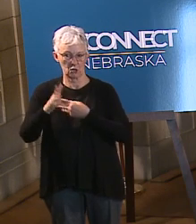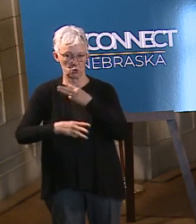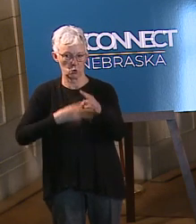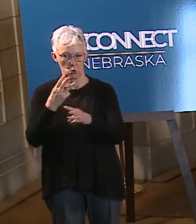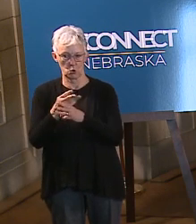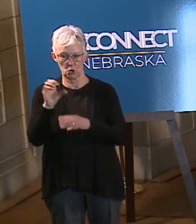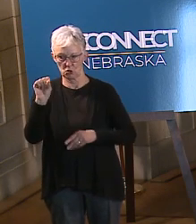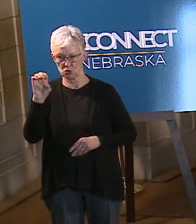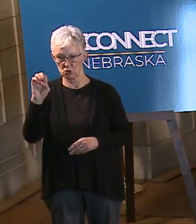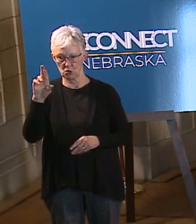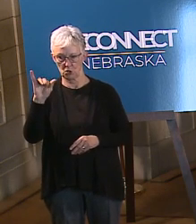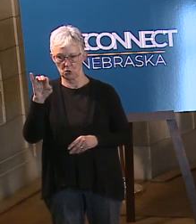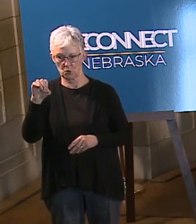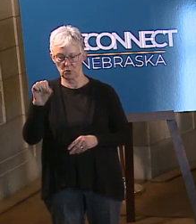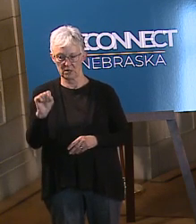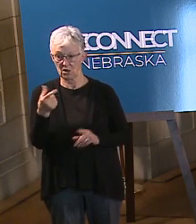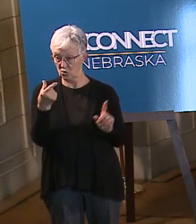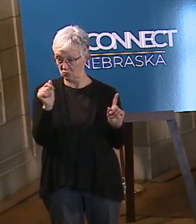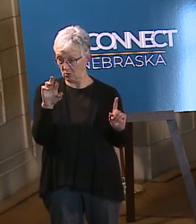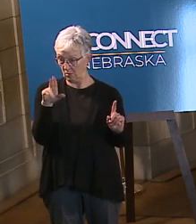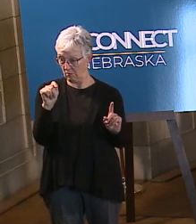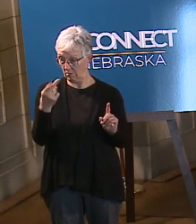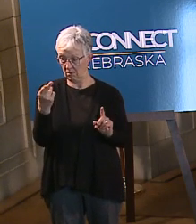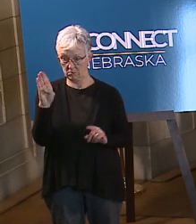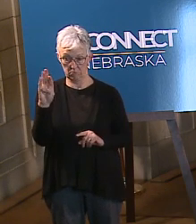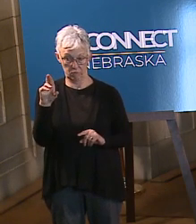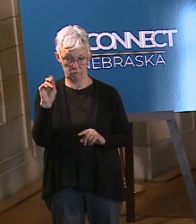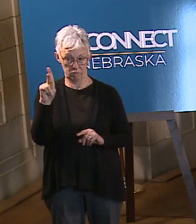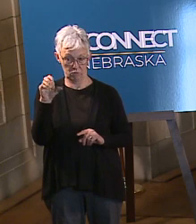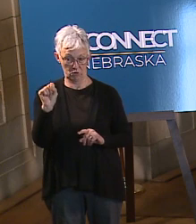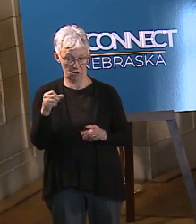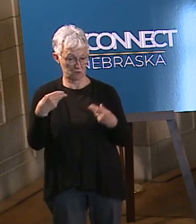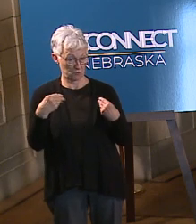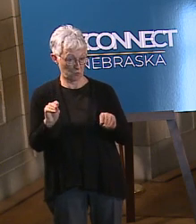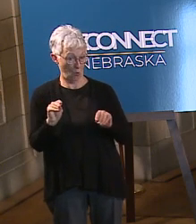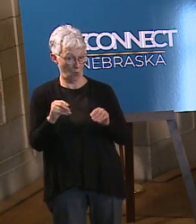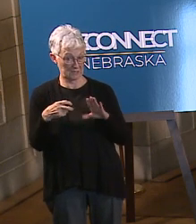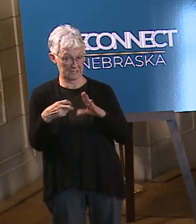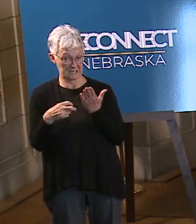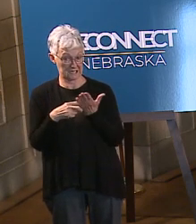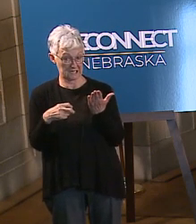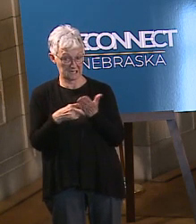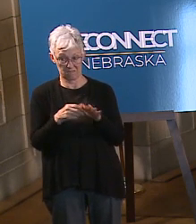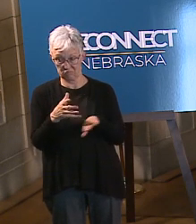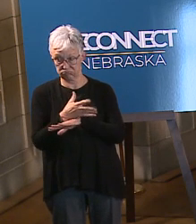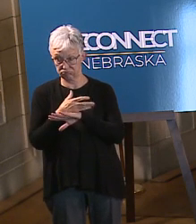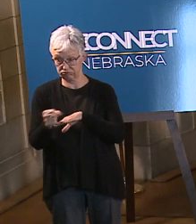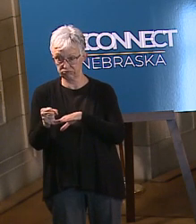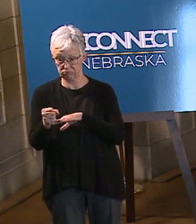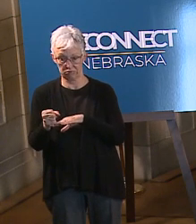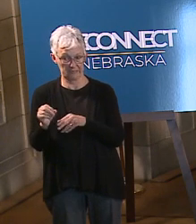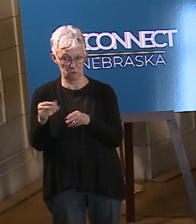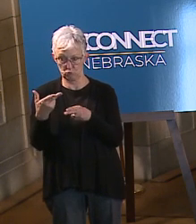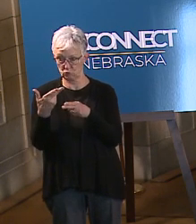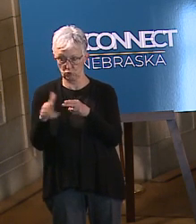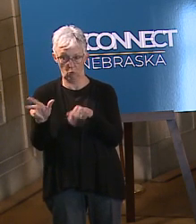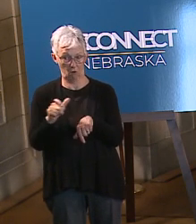100% CAPACITY AT THE COLLEGE WORLD SERIES, ALSO GARTH BROOKS, I BELIEVE HE SOLD OUT IN 90